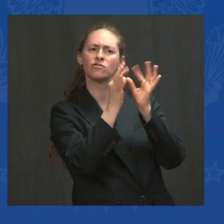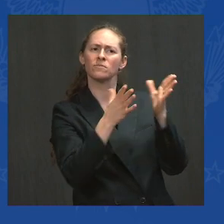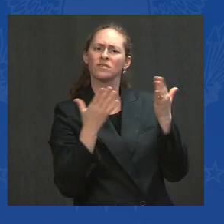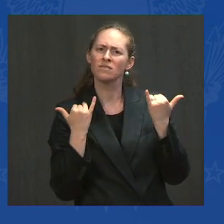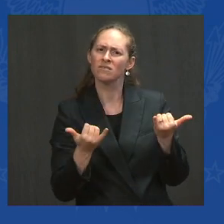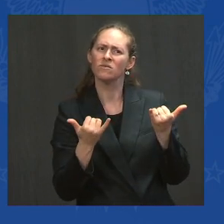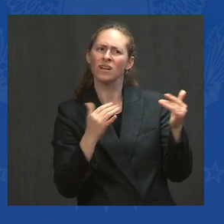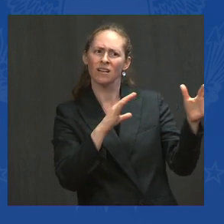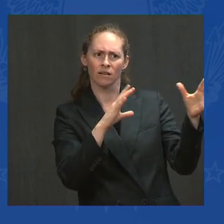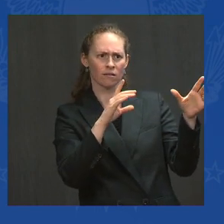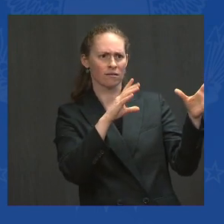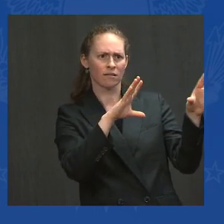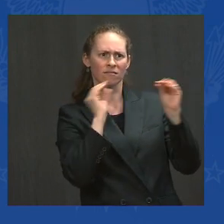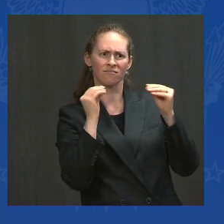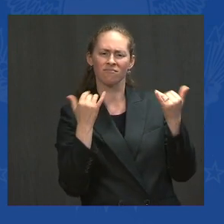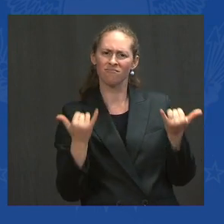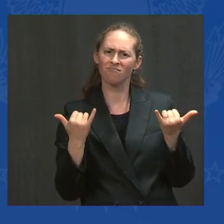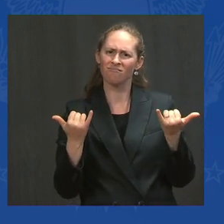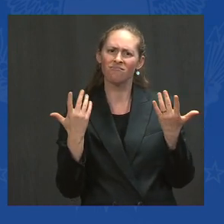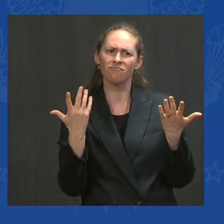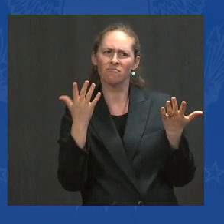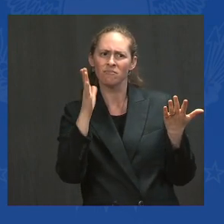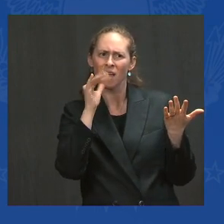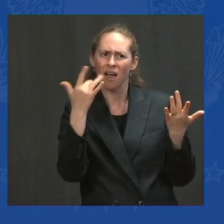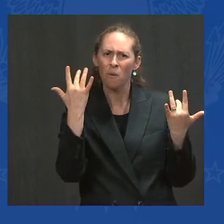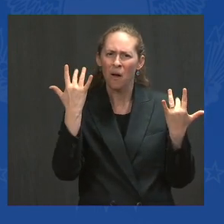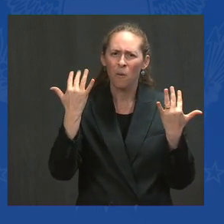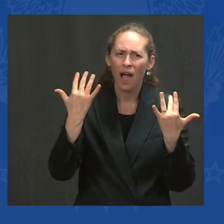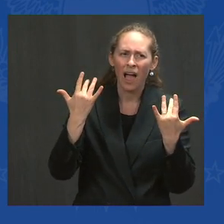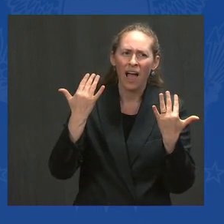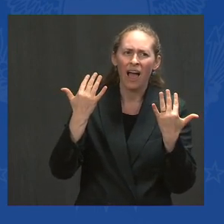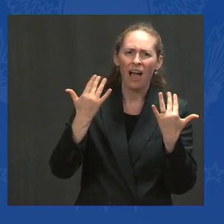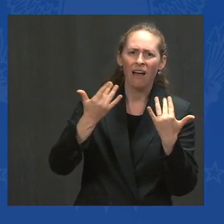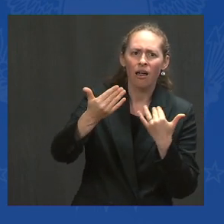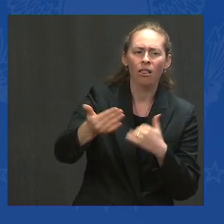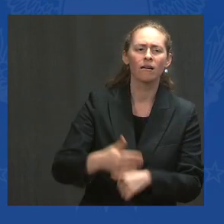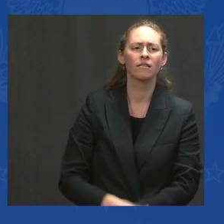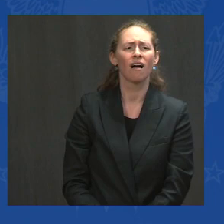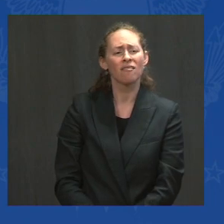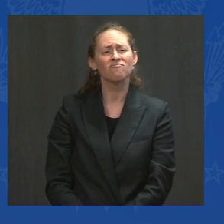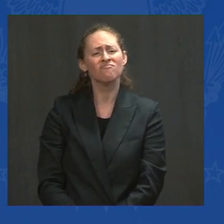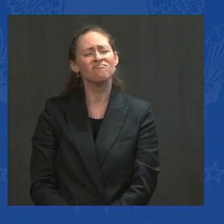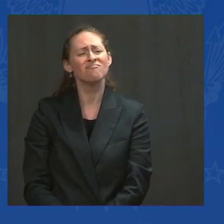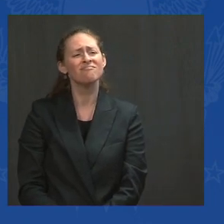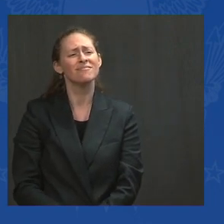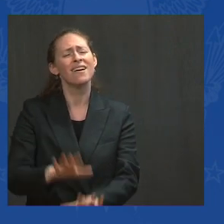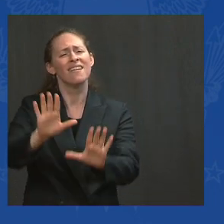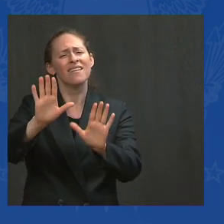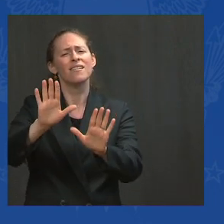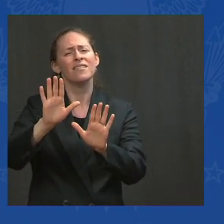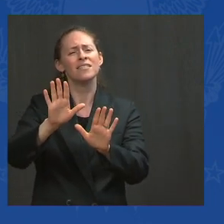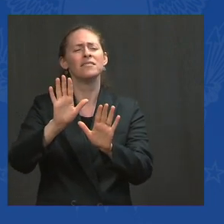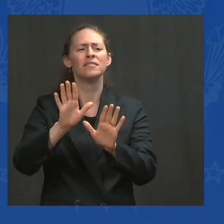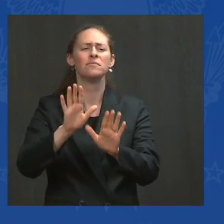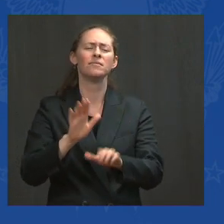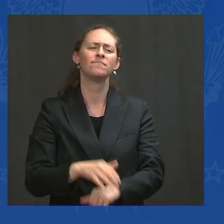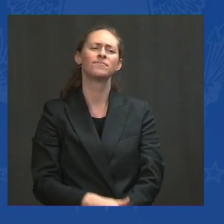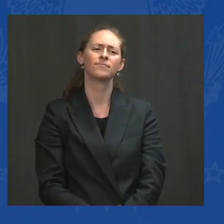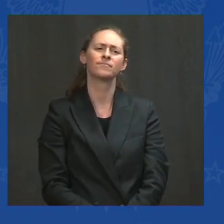immigrants at the southern border have been allowed to do? The President: Because the law doesn't allow that to happen. And that's why we're asking the Congress to consider changing the law.